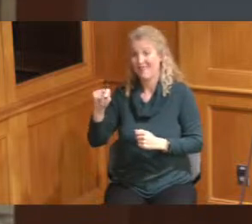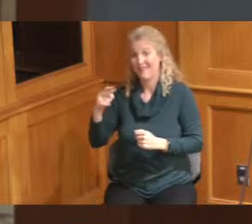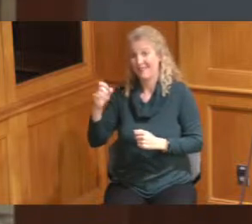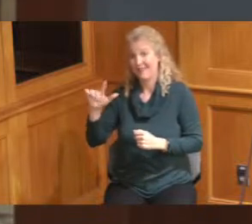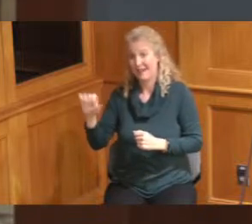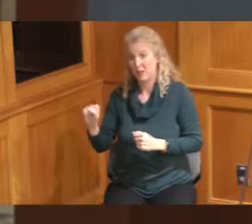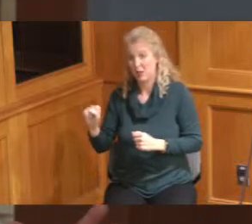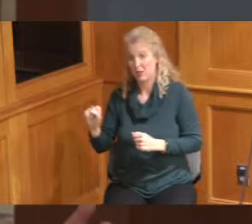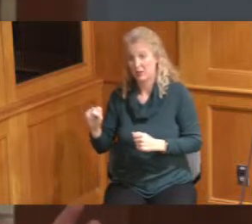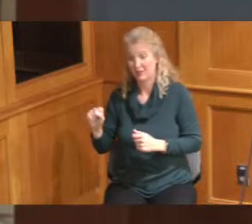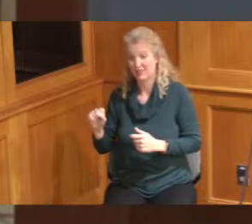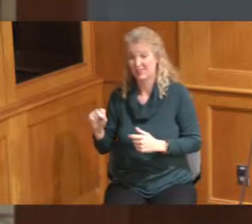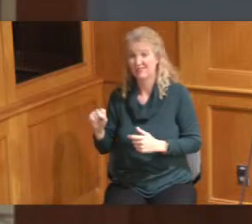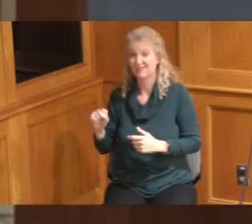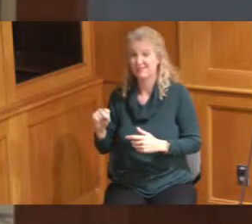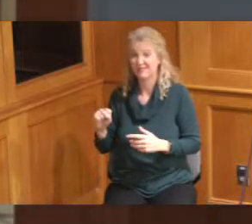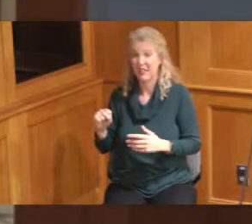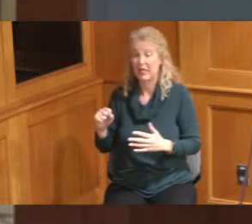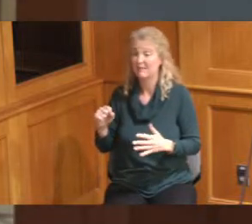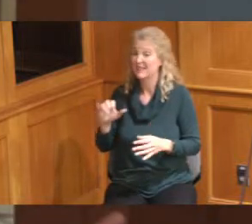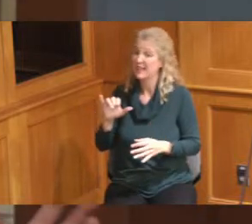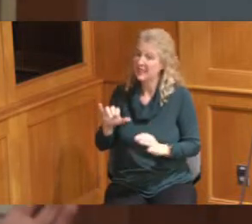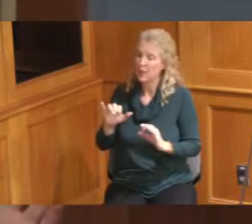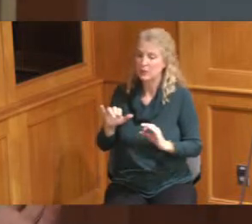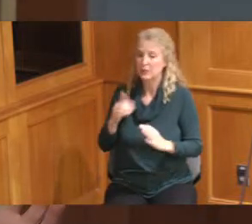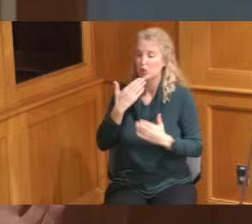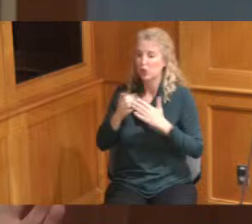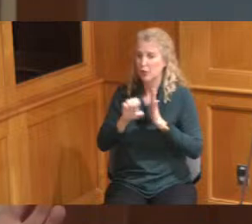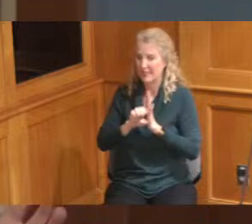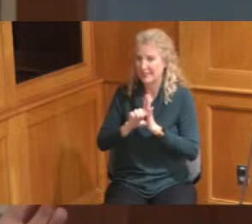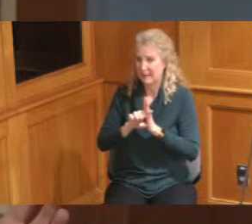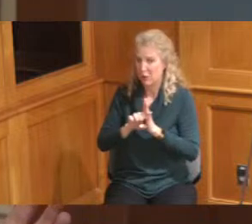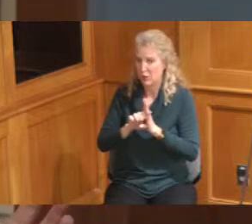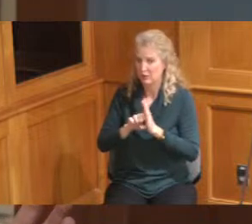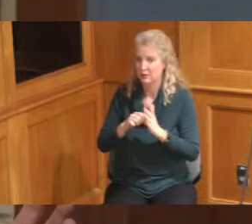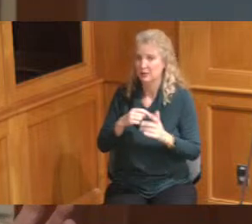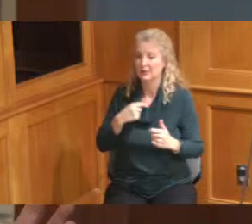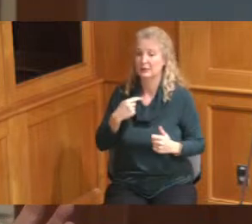was a great barometer because there was enough information about that out that I did not see the